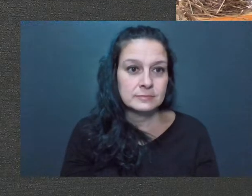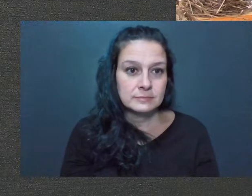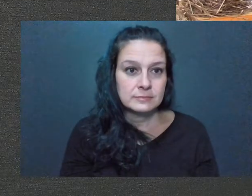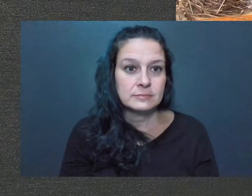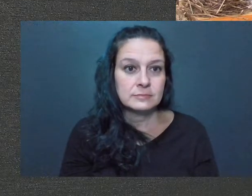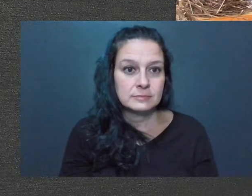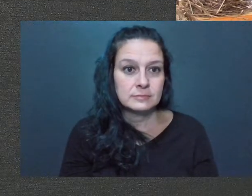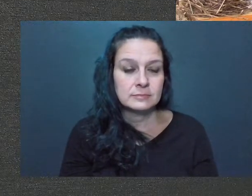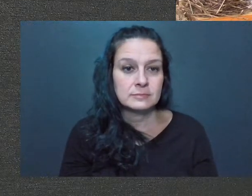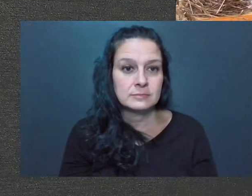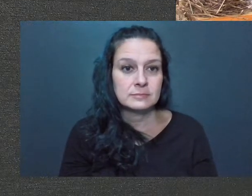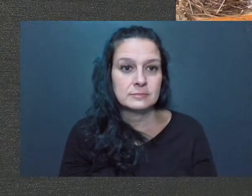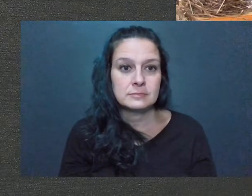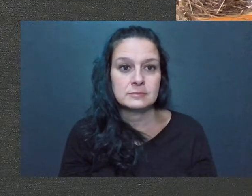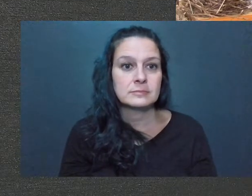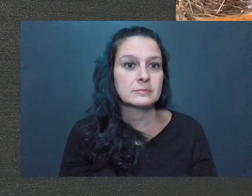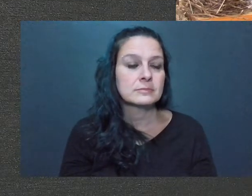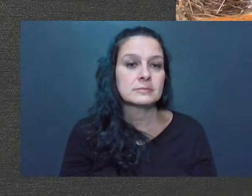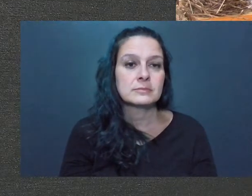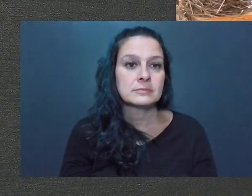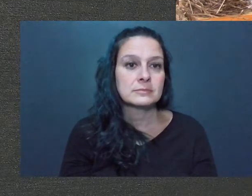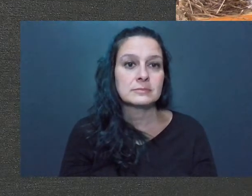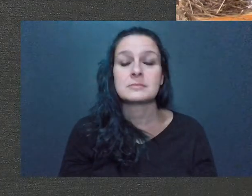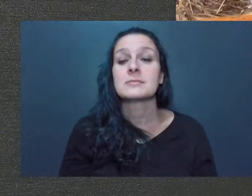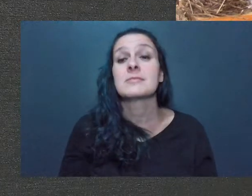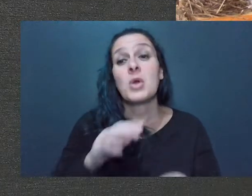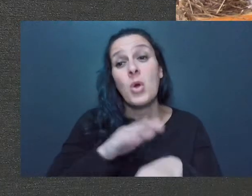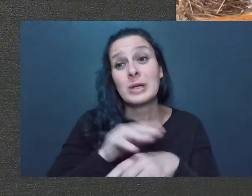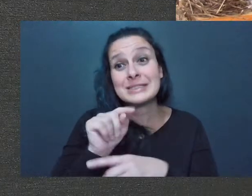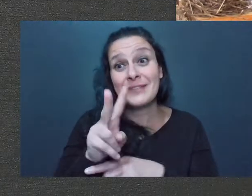Now, we don't have a lot of time here on TV